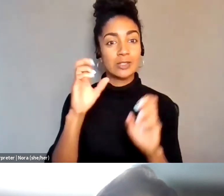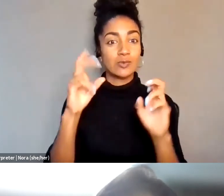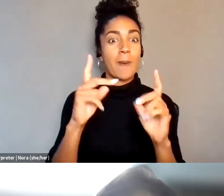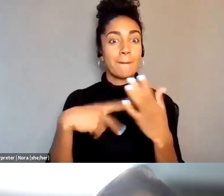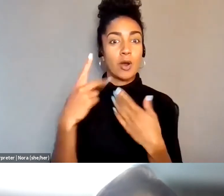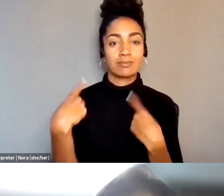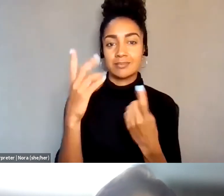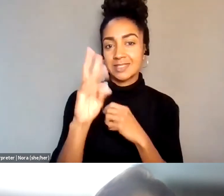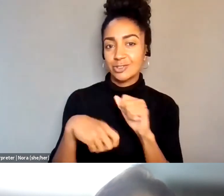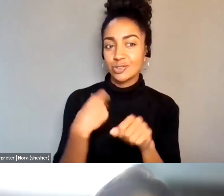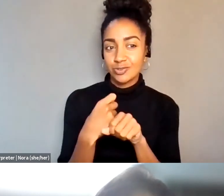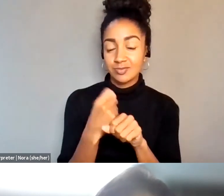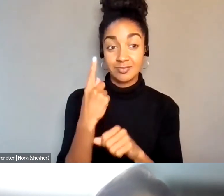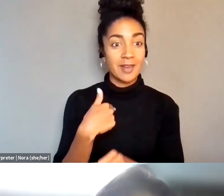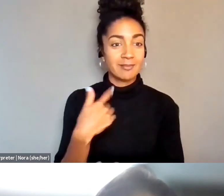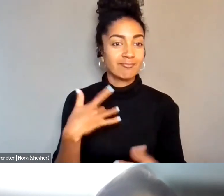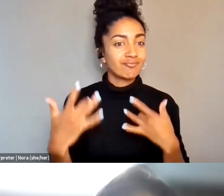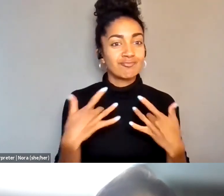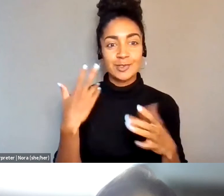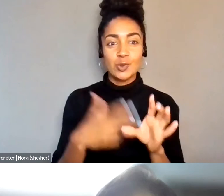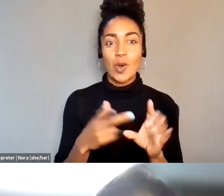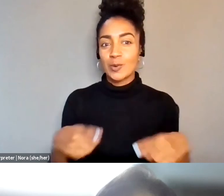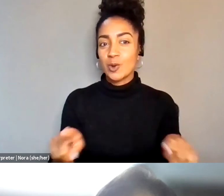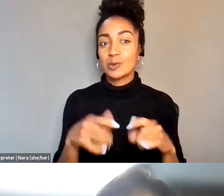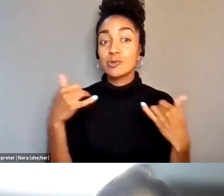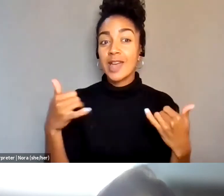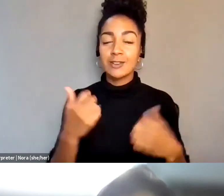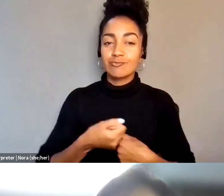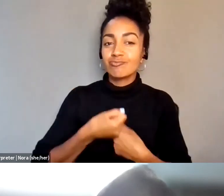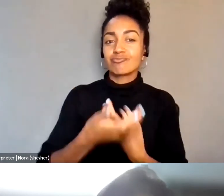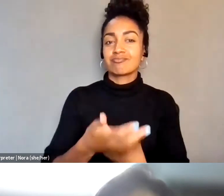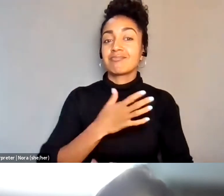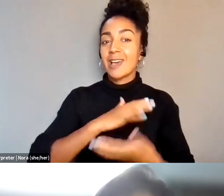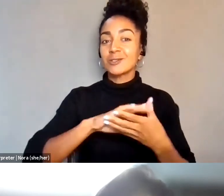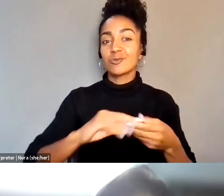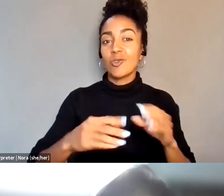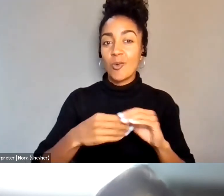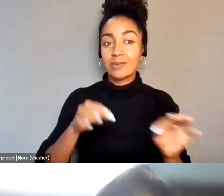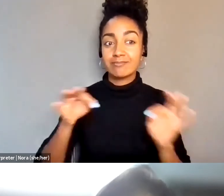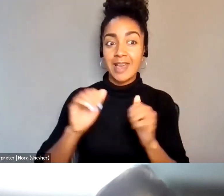I am happy to be joining you today to share my story and how Room to Read has supported me to change my life.